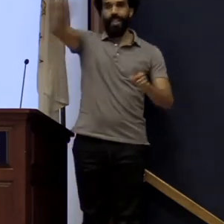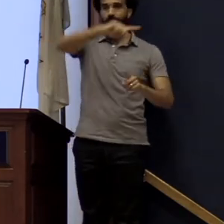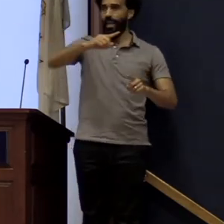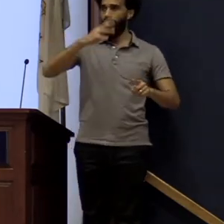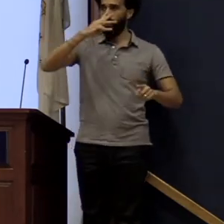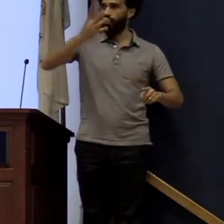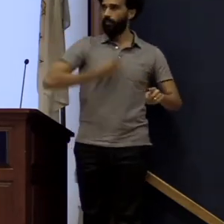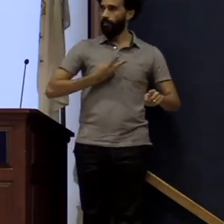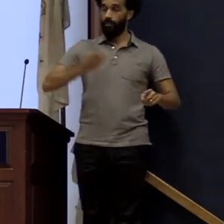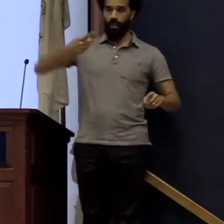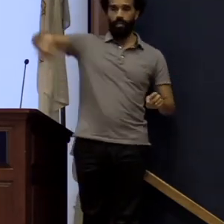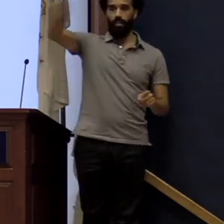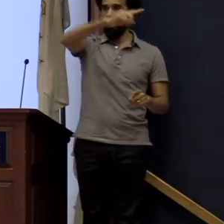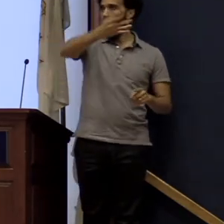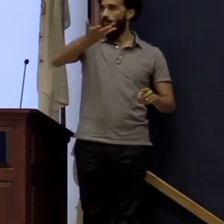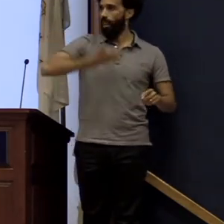movement is away from